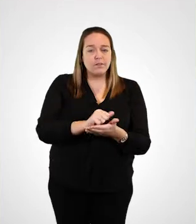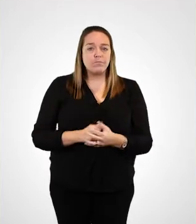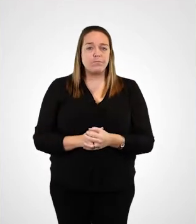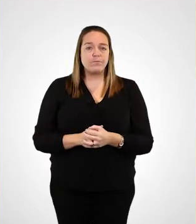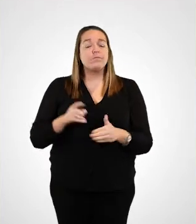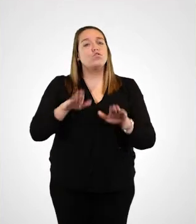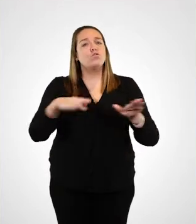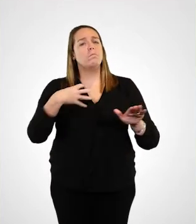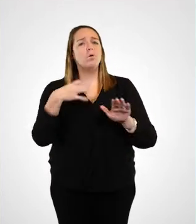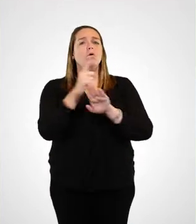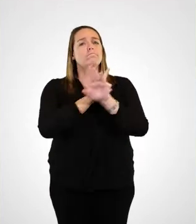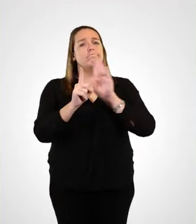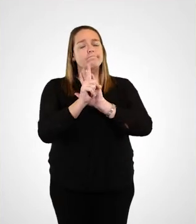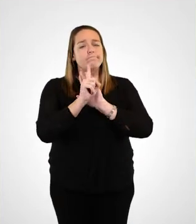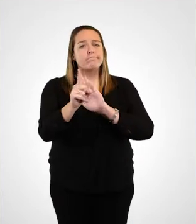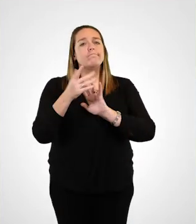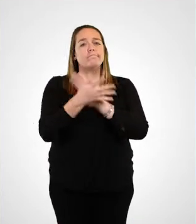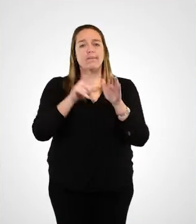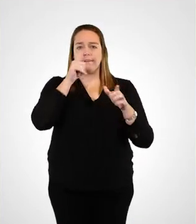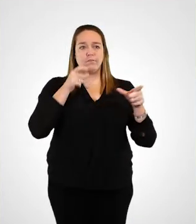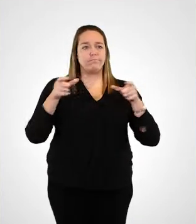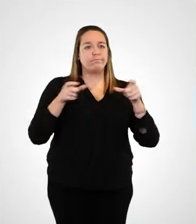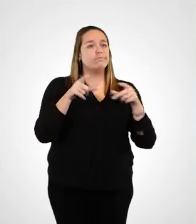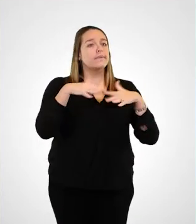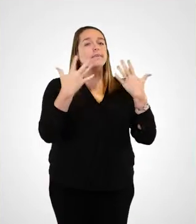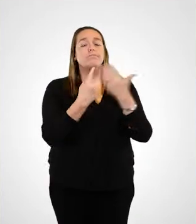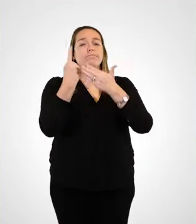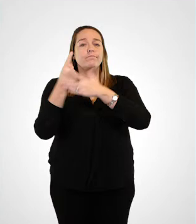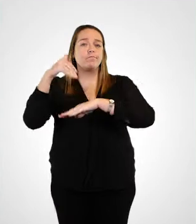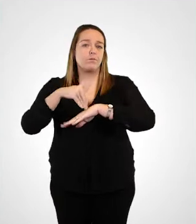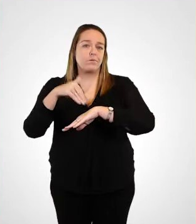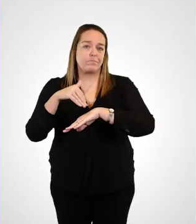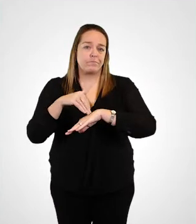appropriately, they are more assertive so that they can deal with problems